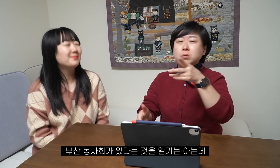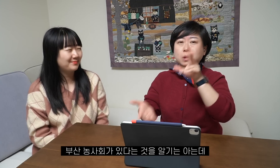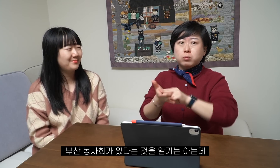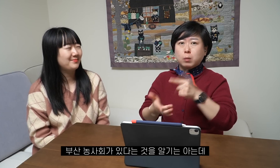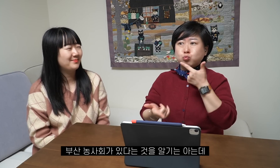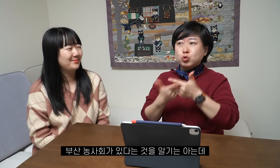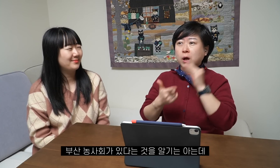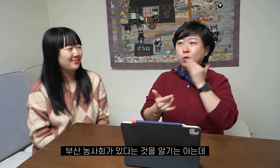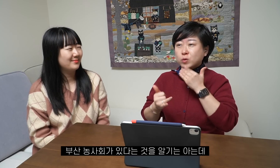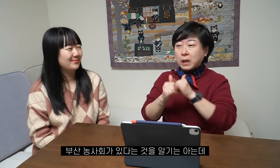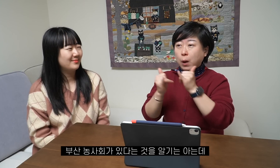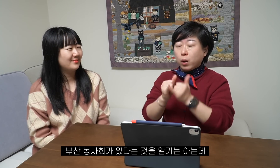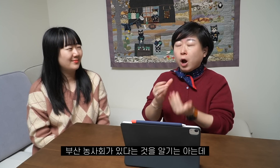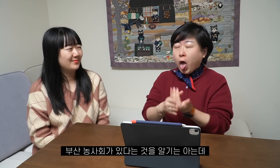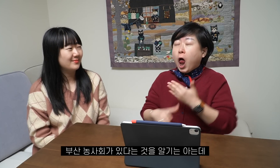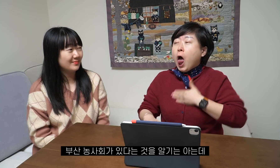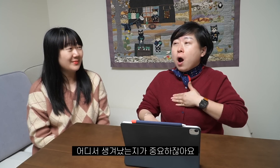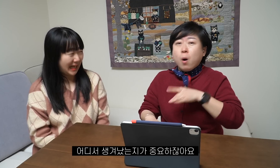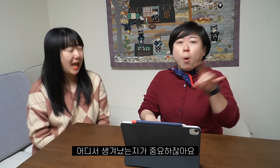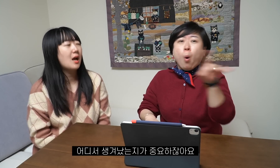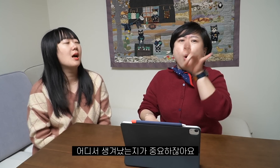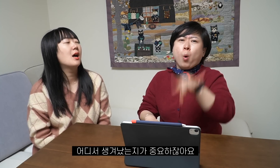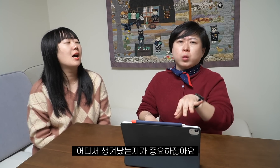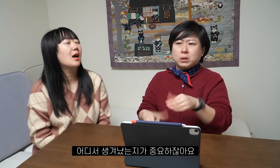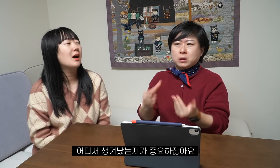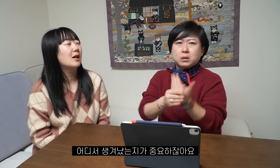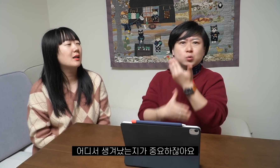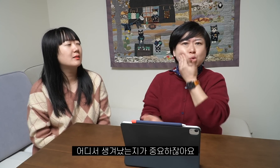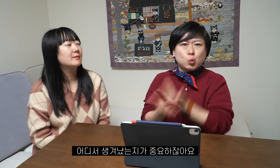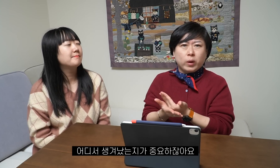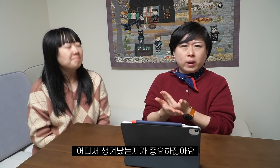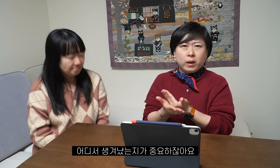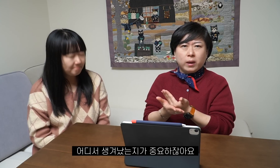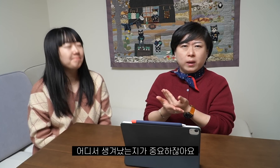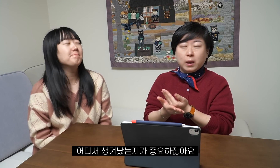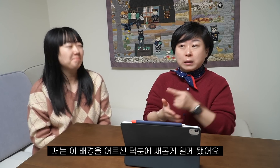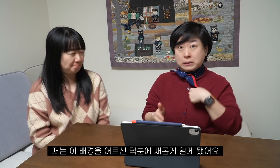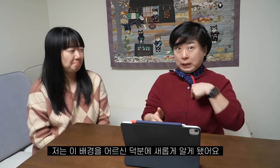I know that there is a Busan deaf society, but where it originated is important.